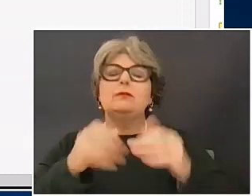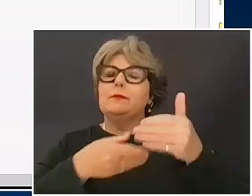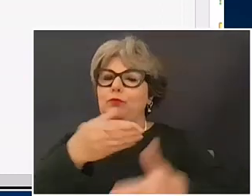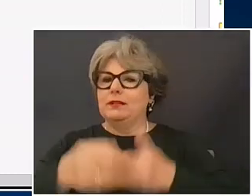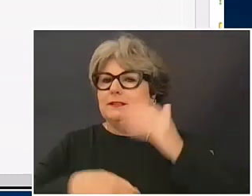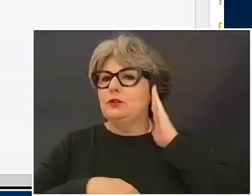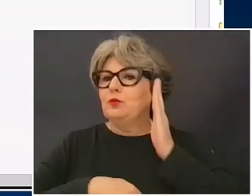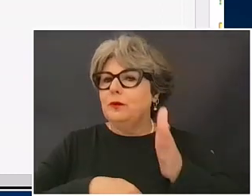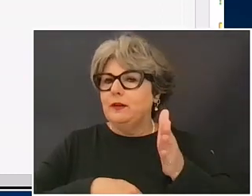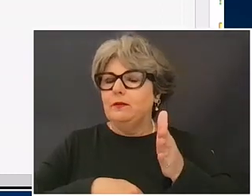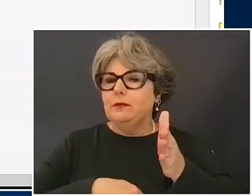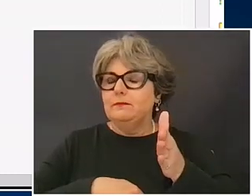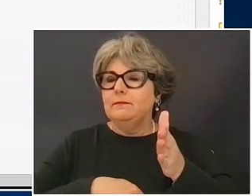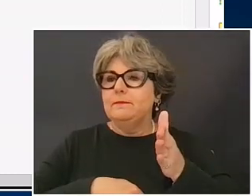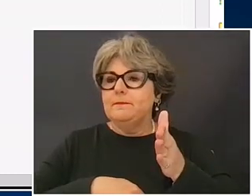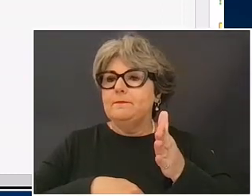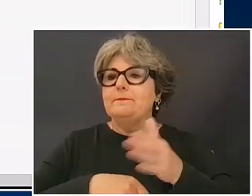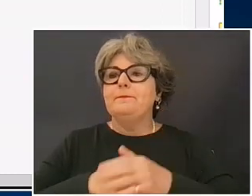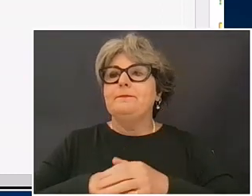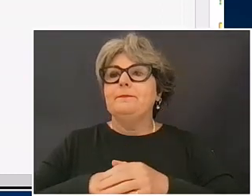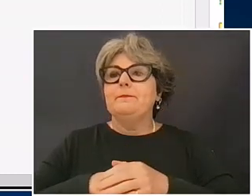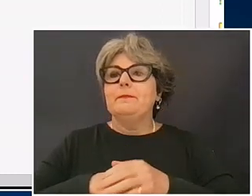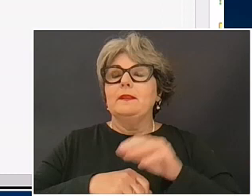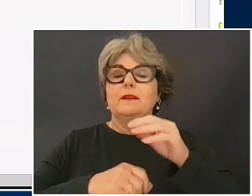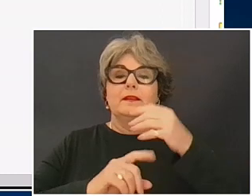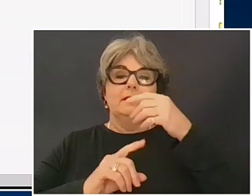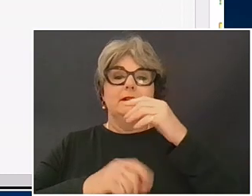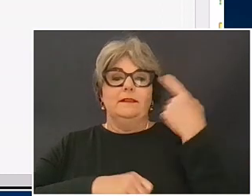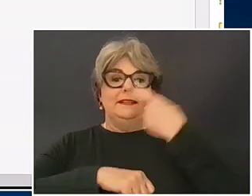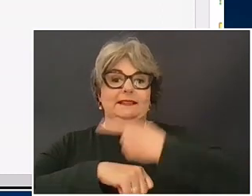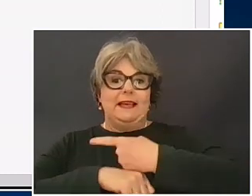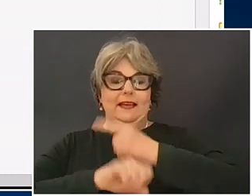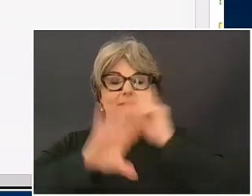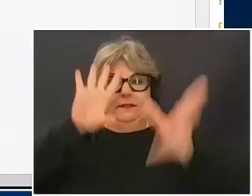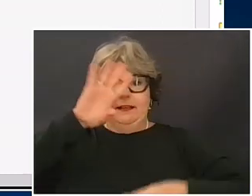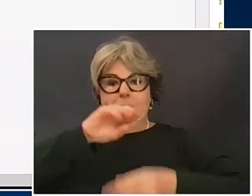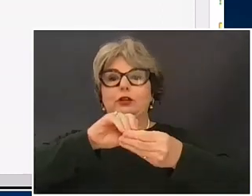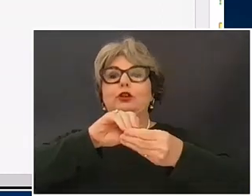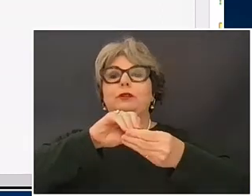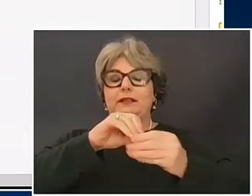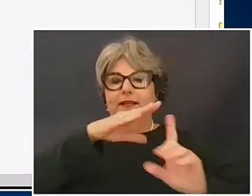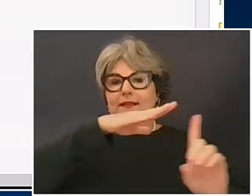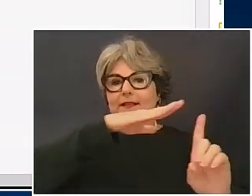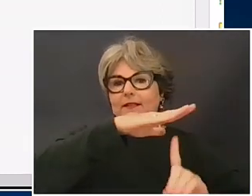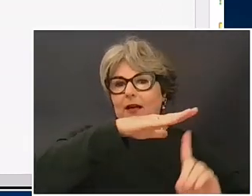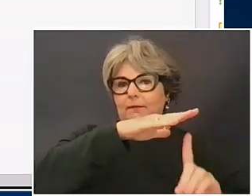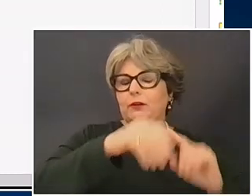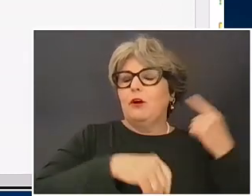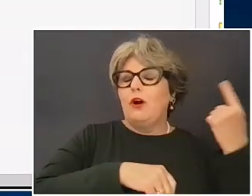simply saying that the days in a module are included in the denominator of the calculation only when the student begins